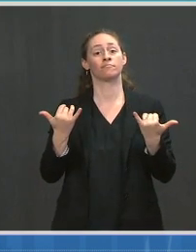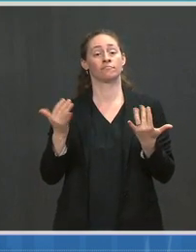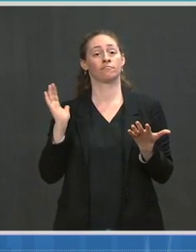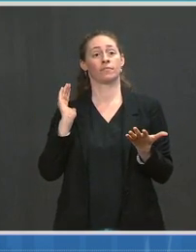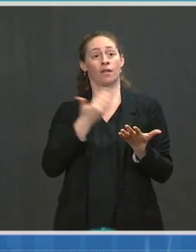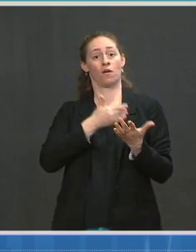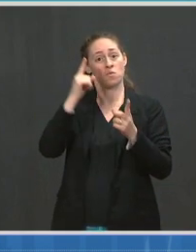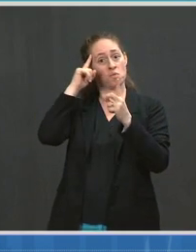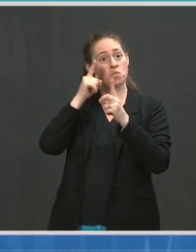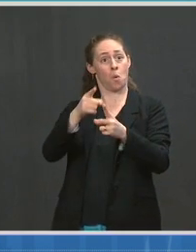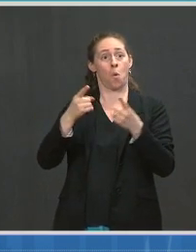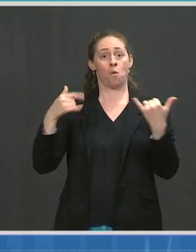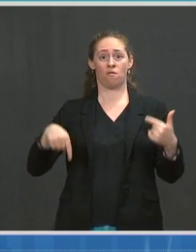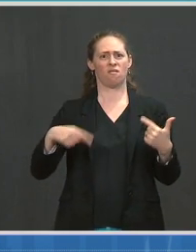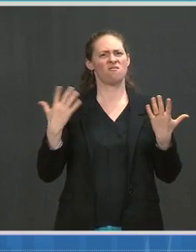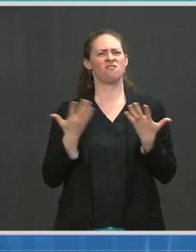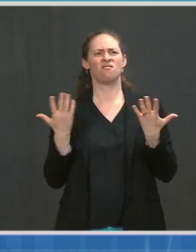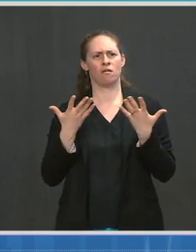vaccinators, and places to get vaccinated.